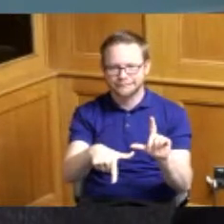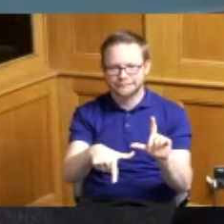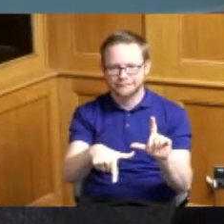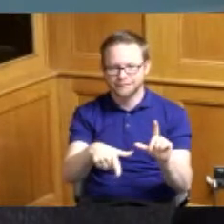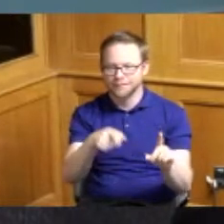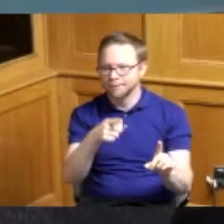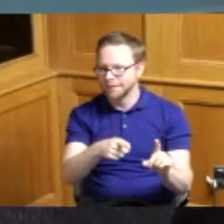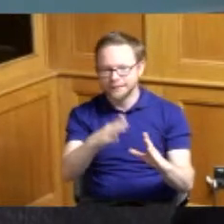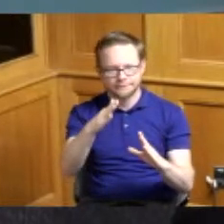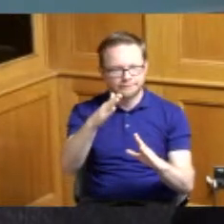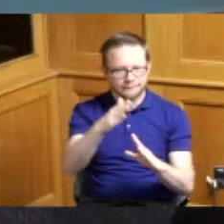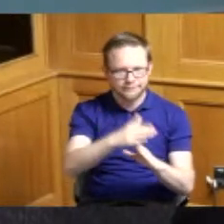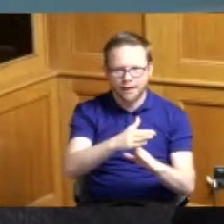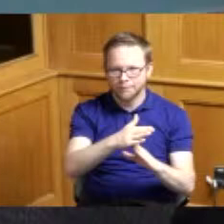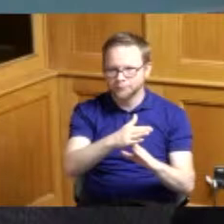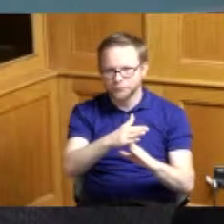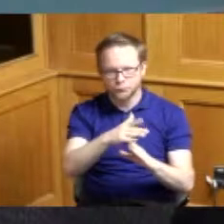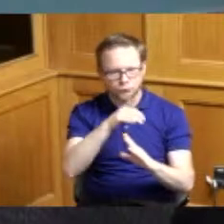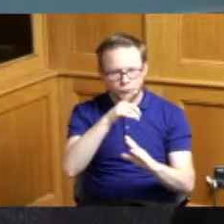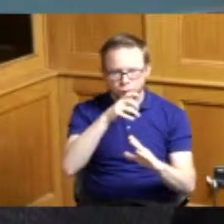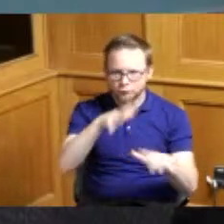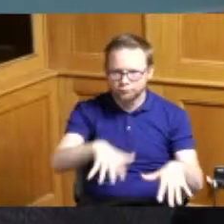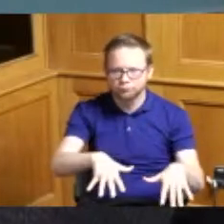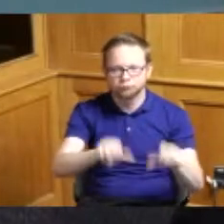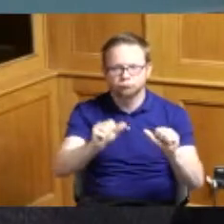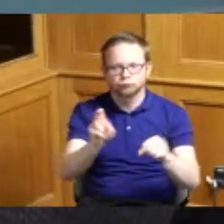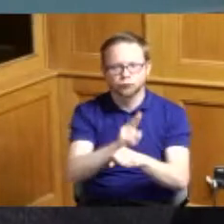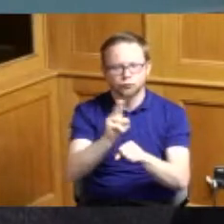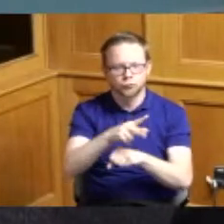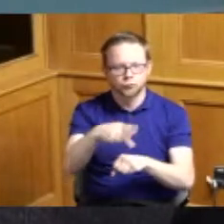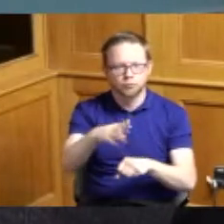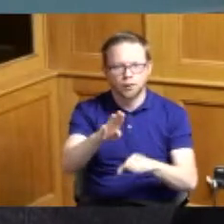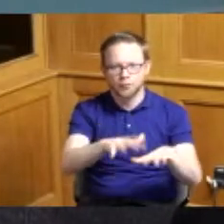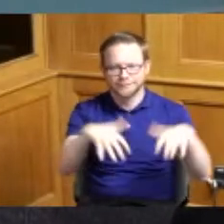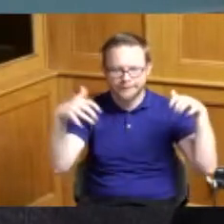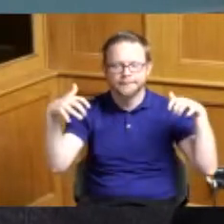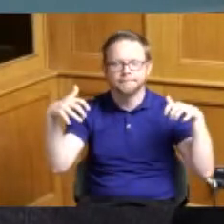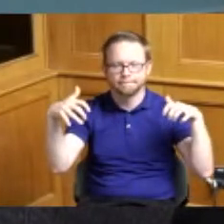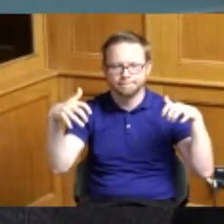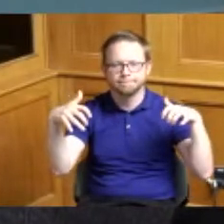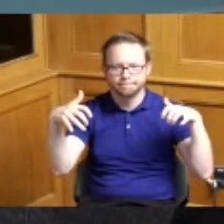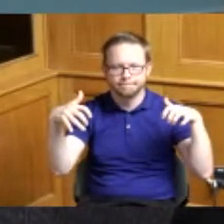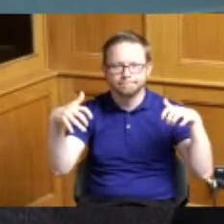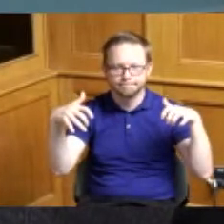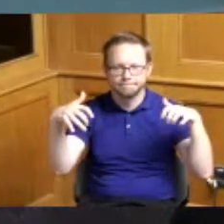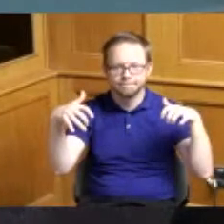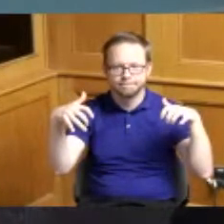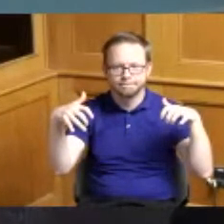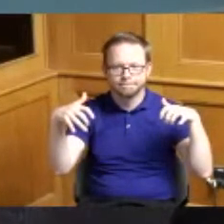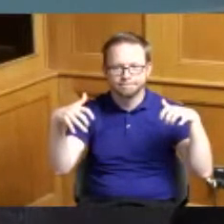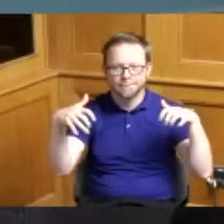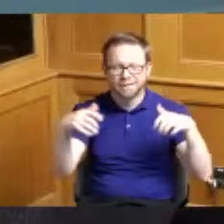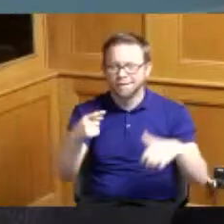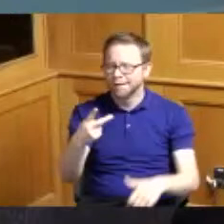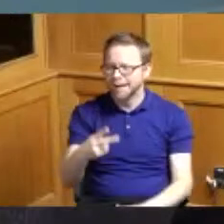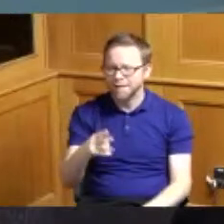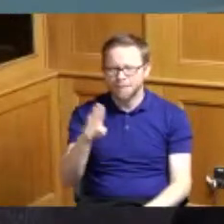inside of our facility that we were presented with um half a billion and after I talked to you